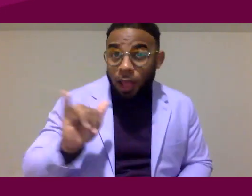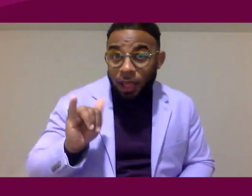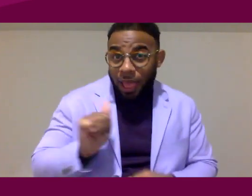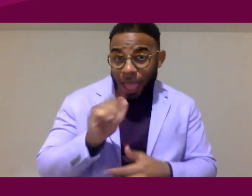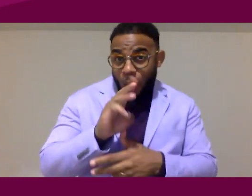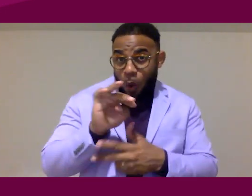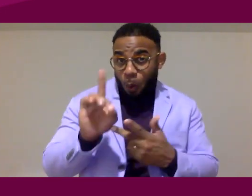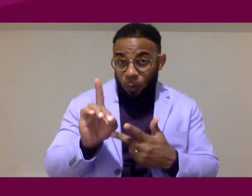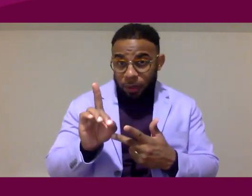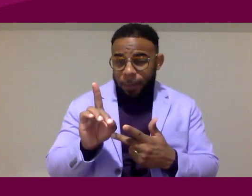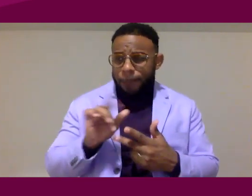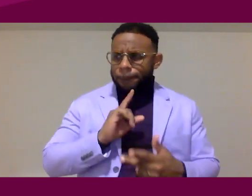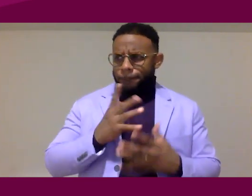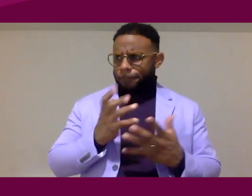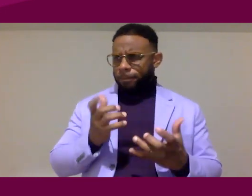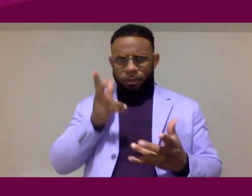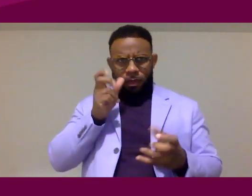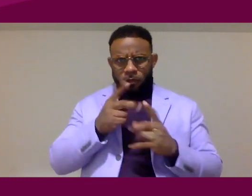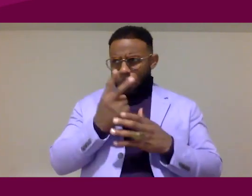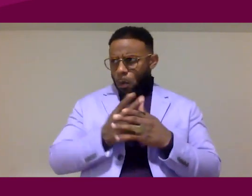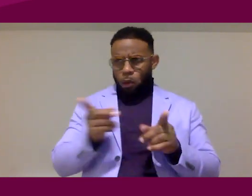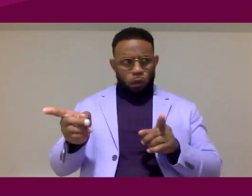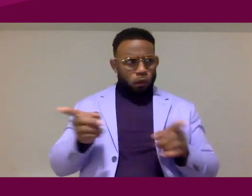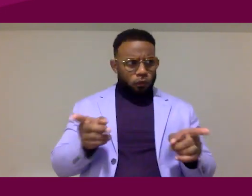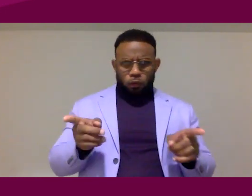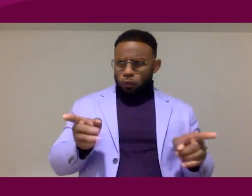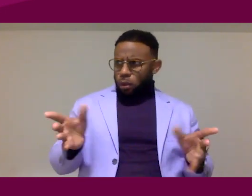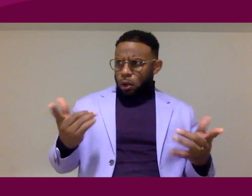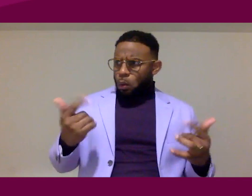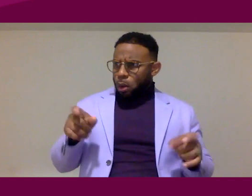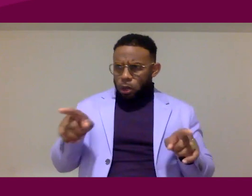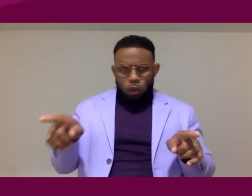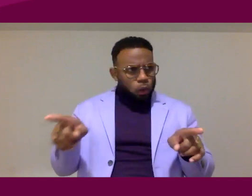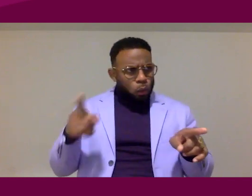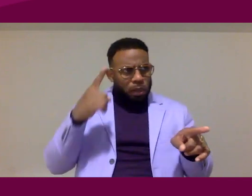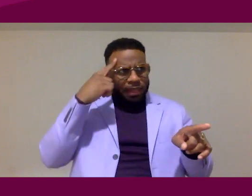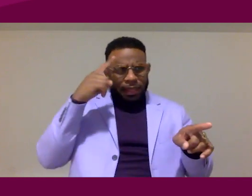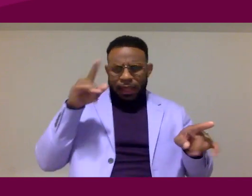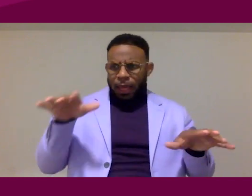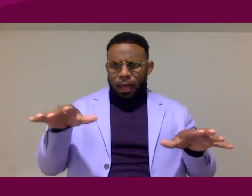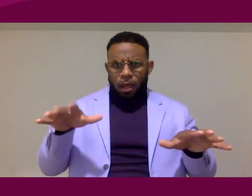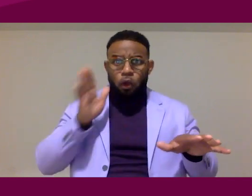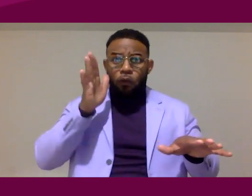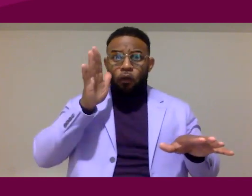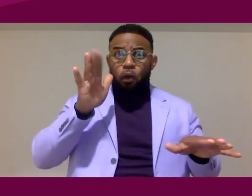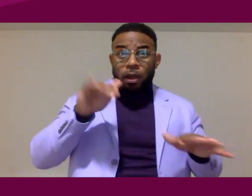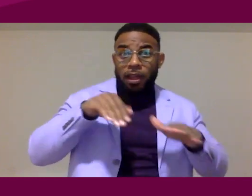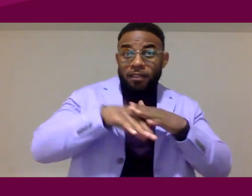So I really would like to hear from the both of you, what do you think the future of accessibility